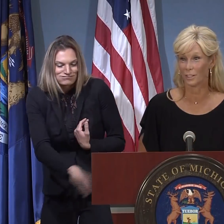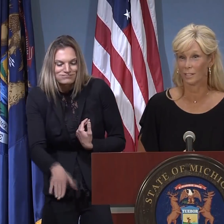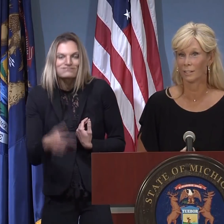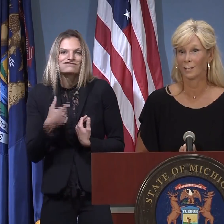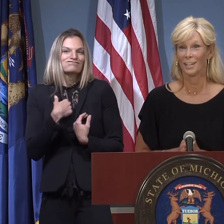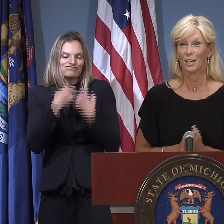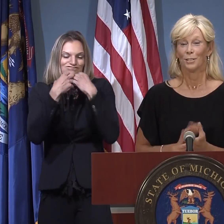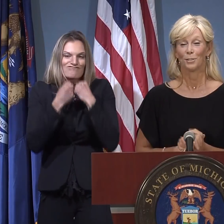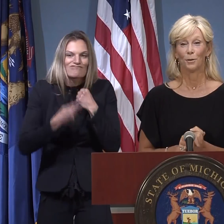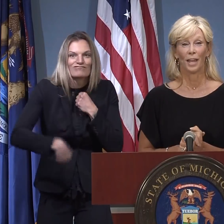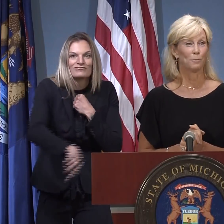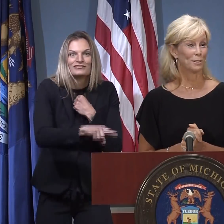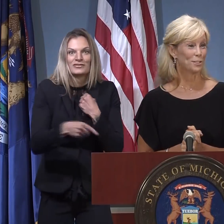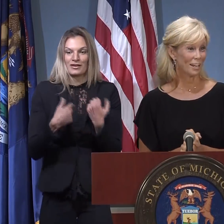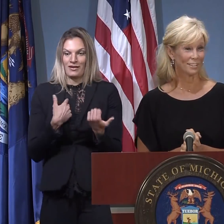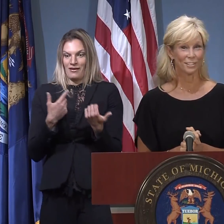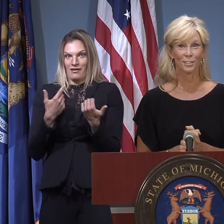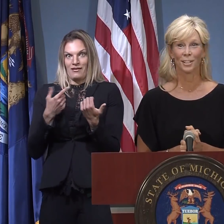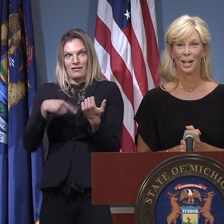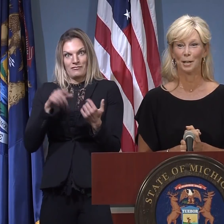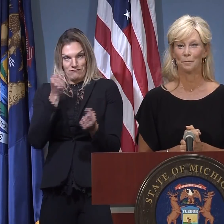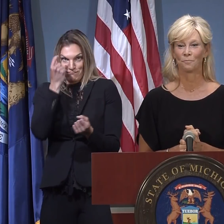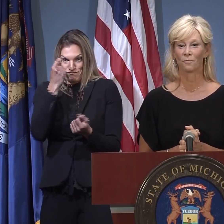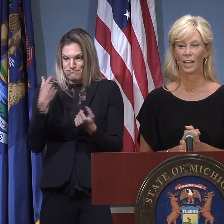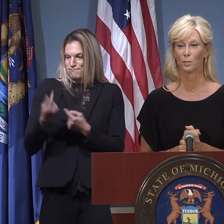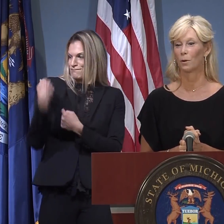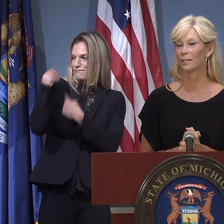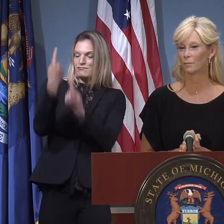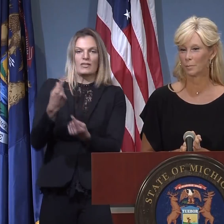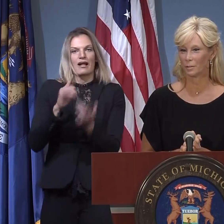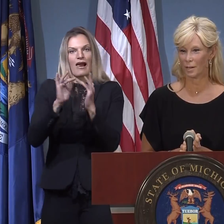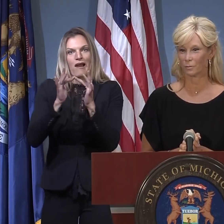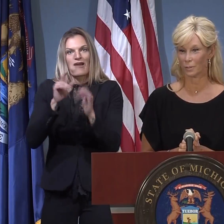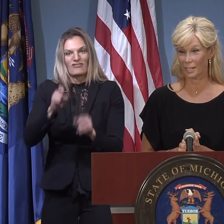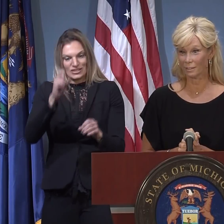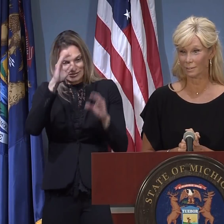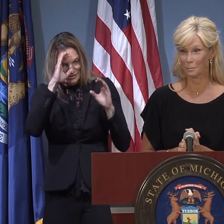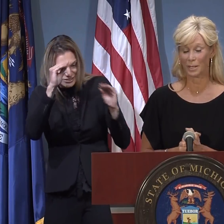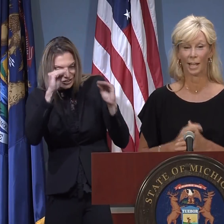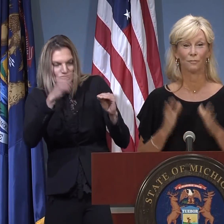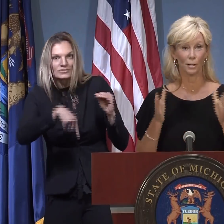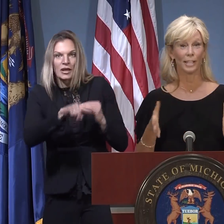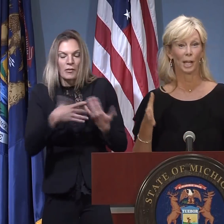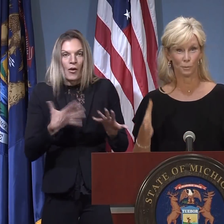I AM A MOM OF TWO LITTLE KIDS AS WELL. I SPENT ABOUT THREE MONTHS WITH